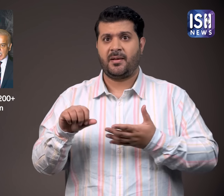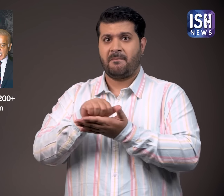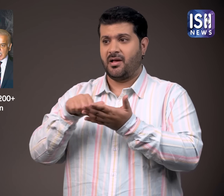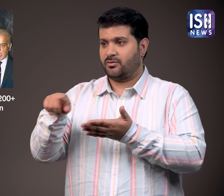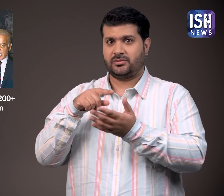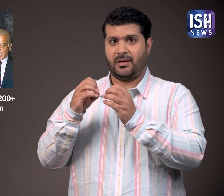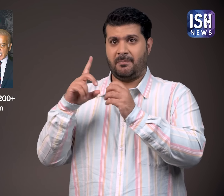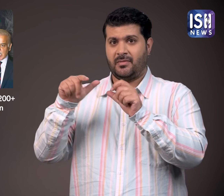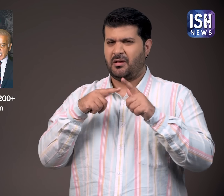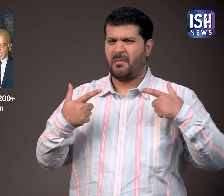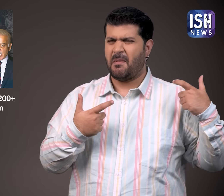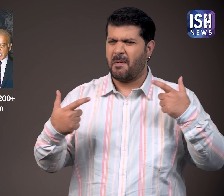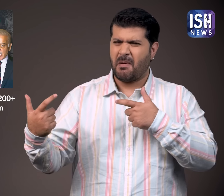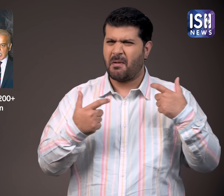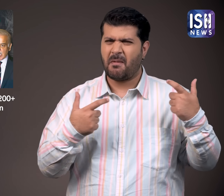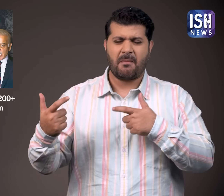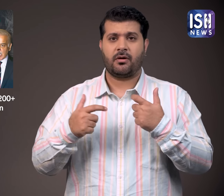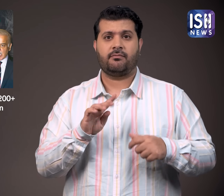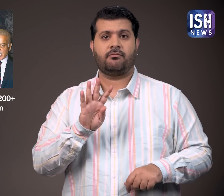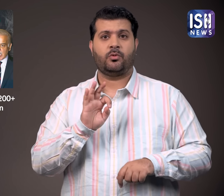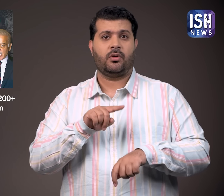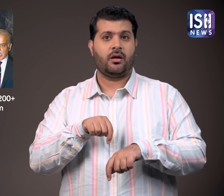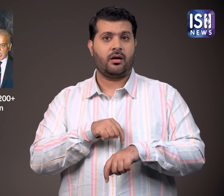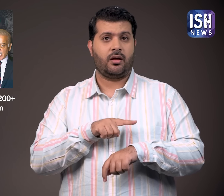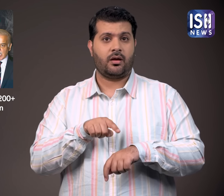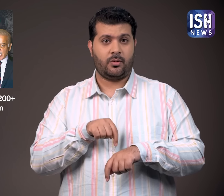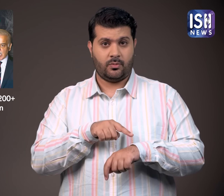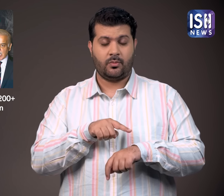targeting the BLA and this battle continued for nearly 40 hours.